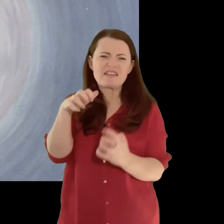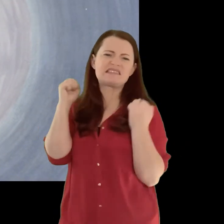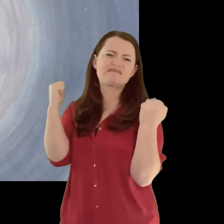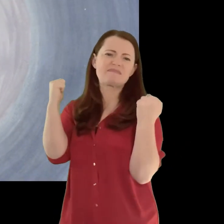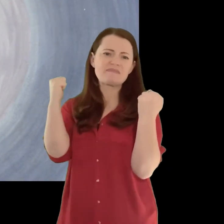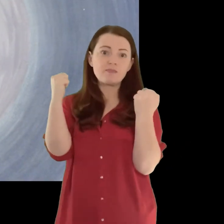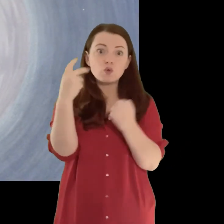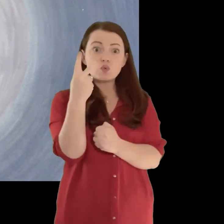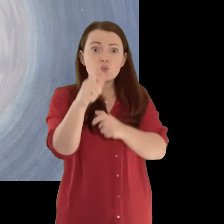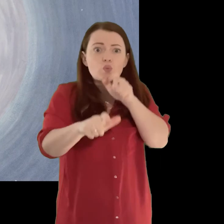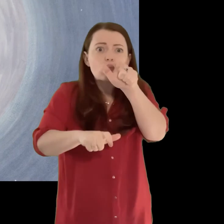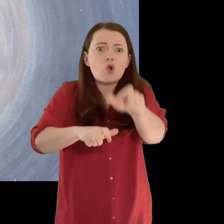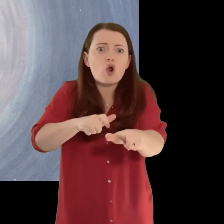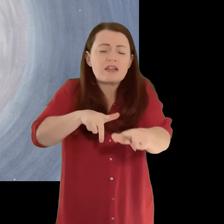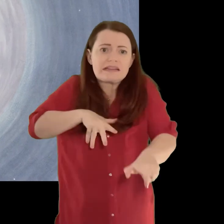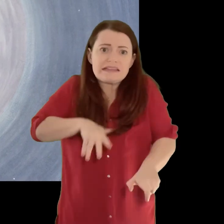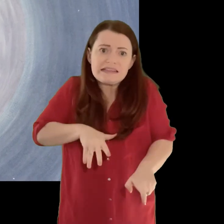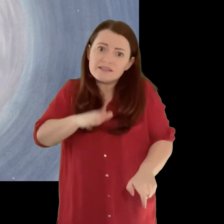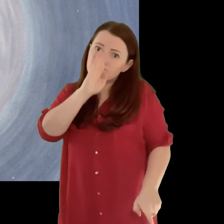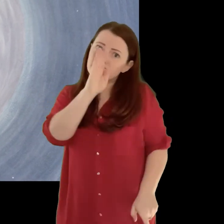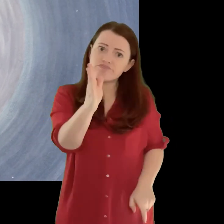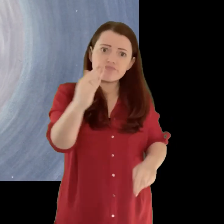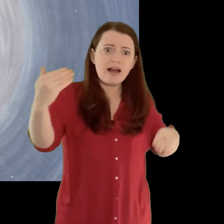Two words that demanded Immediate action